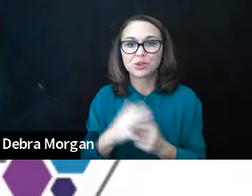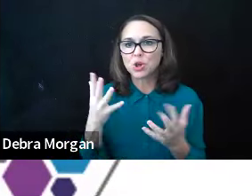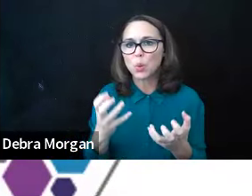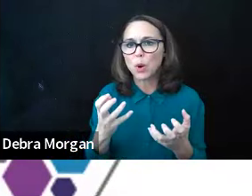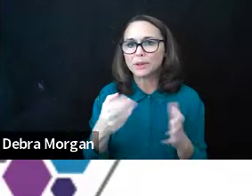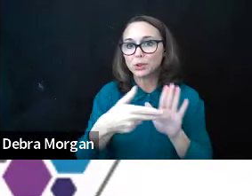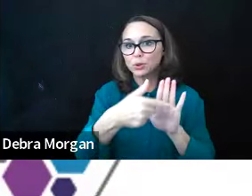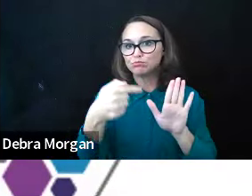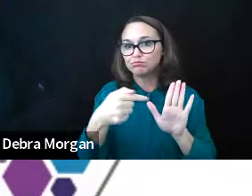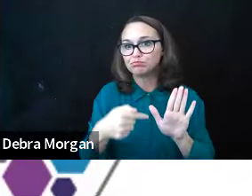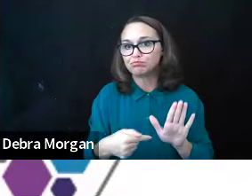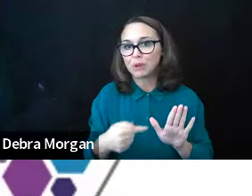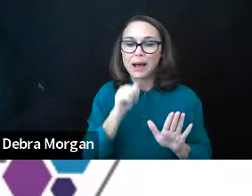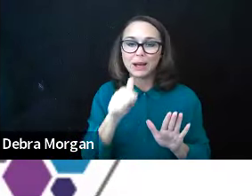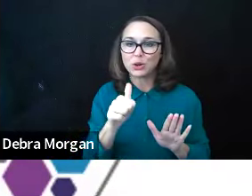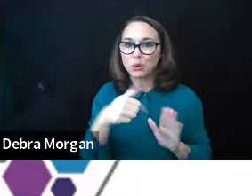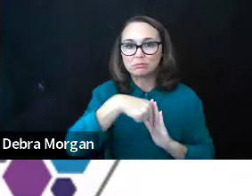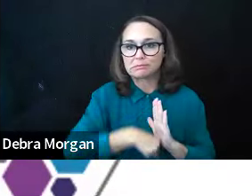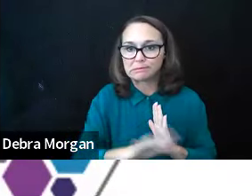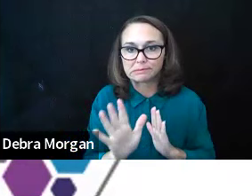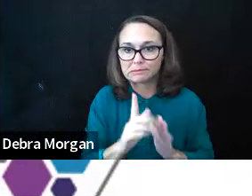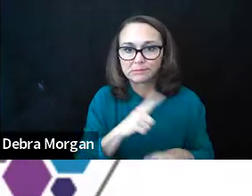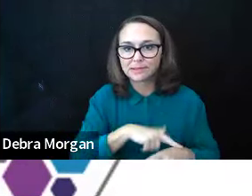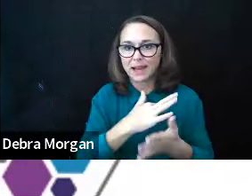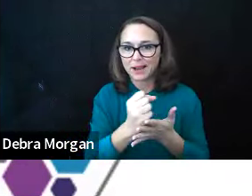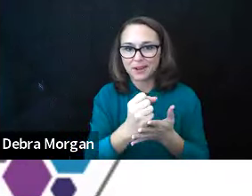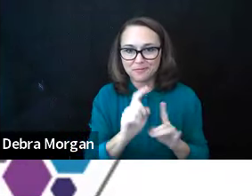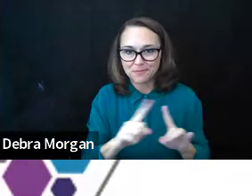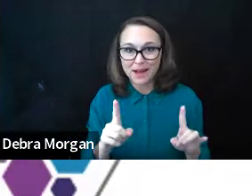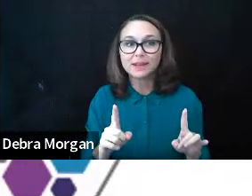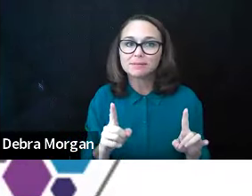I don't have time to go into all the different aspects of it today. But I did wanna flag it